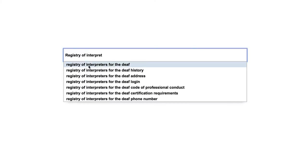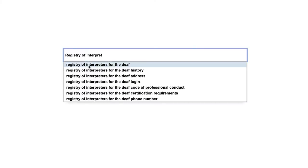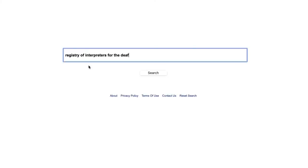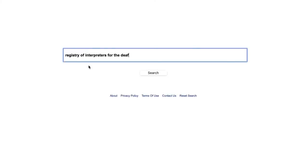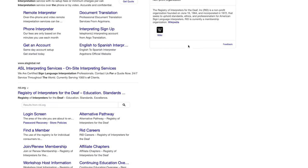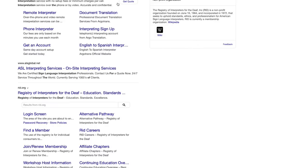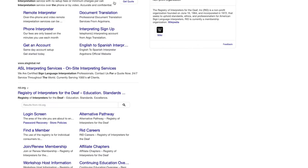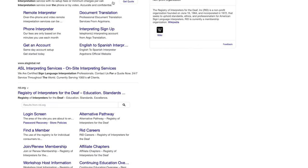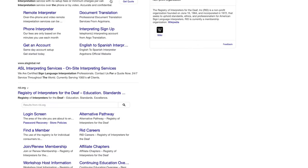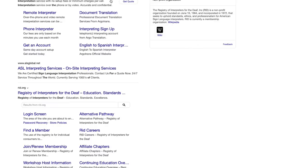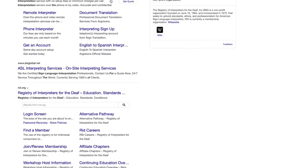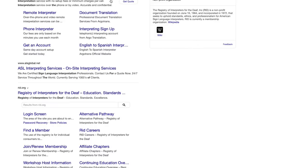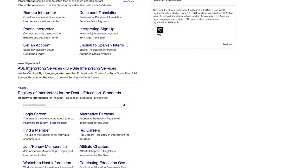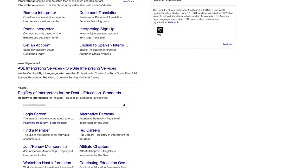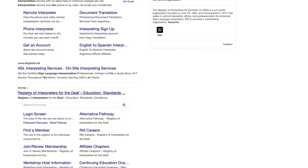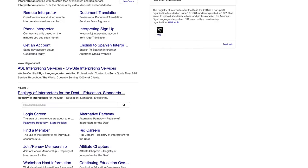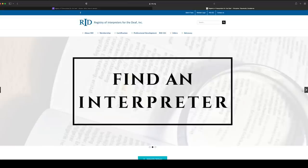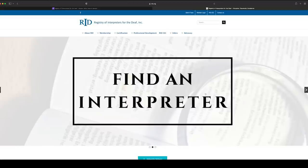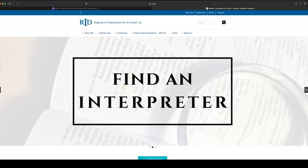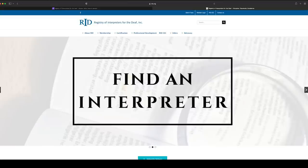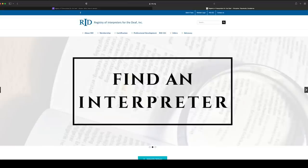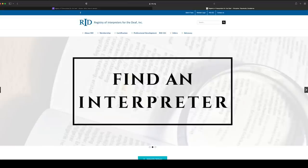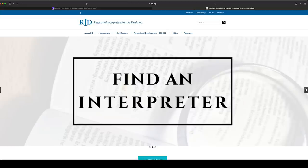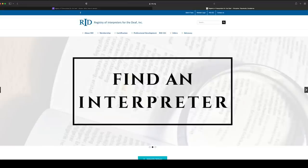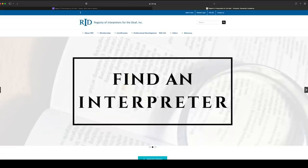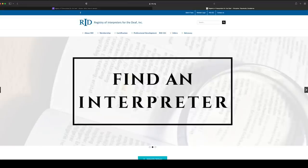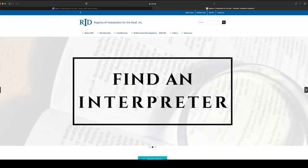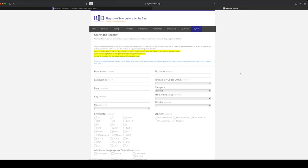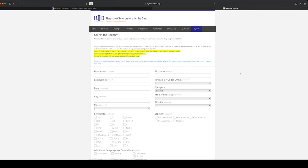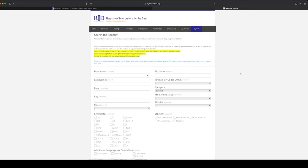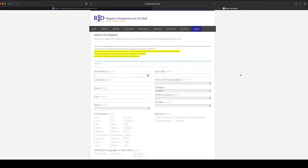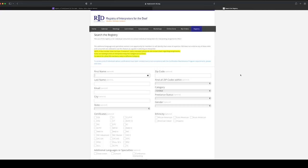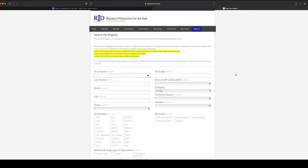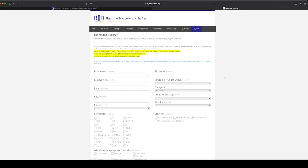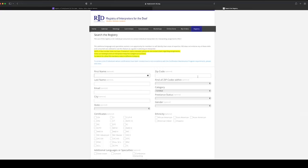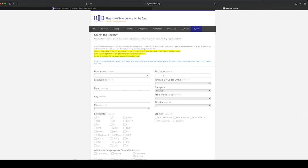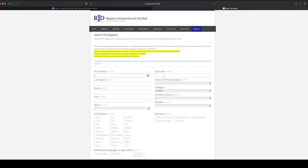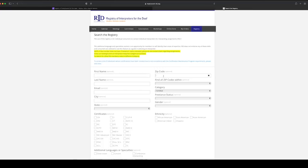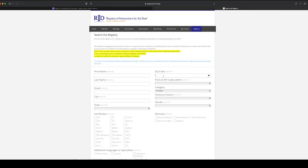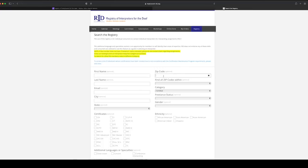A general online search for interpreting agencies in your state may also be helpful.